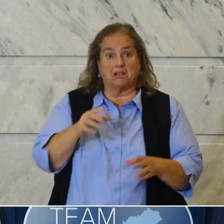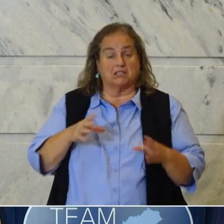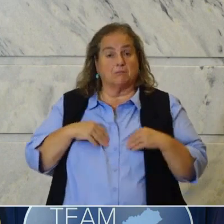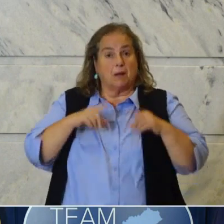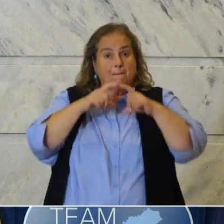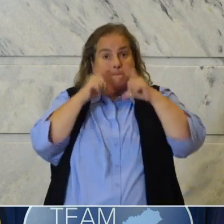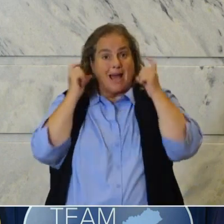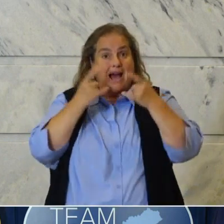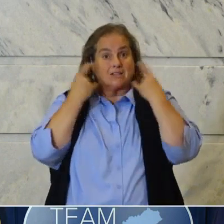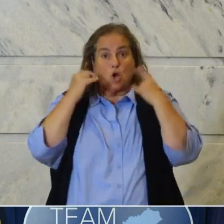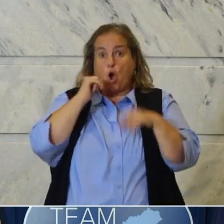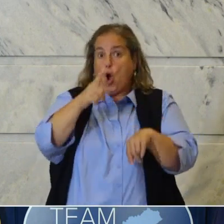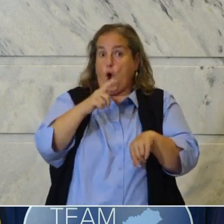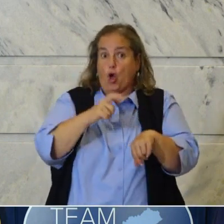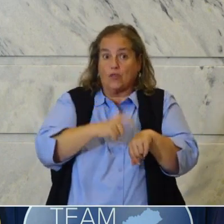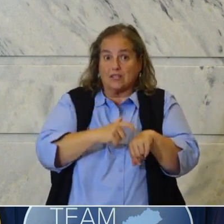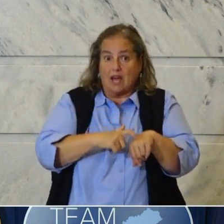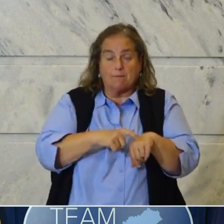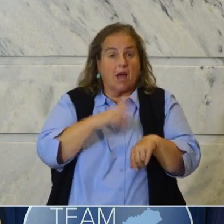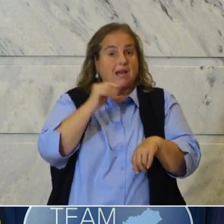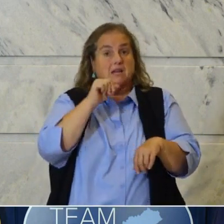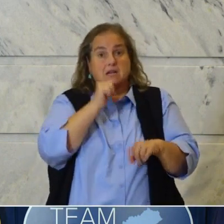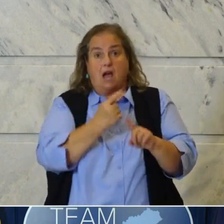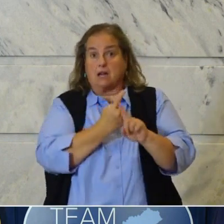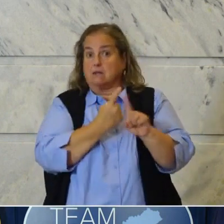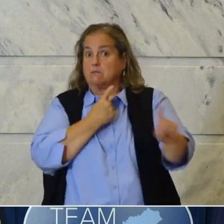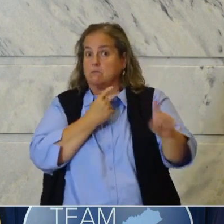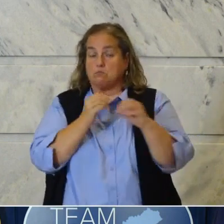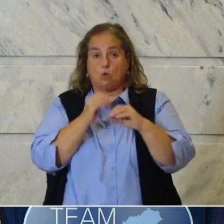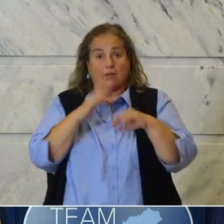not maintaining distance more than 6 ft and let me be very clear about this, it